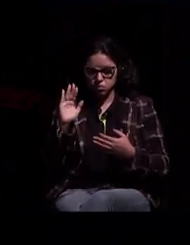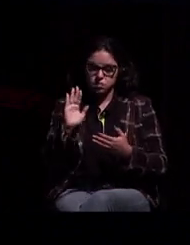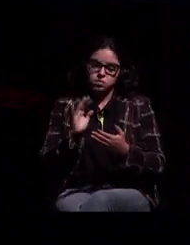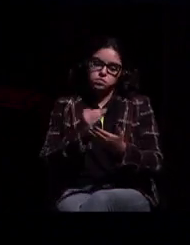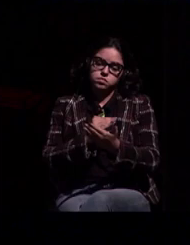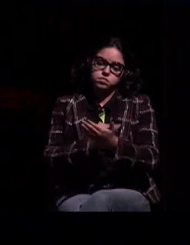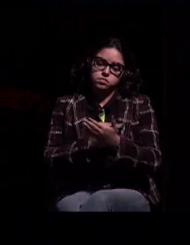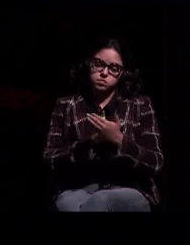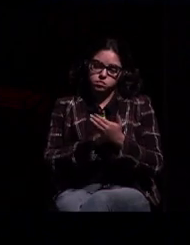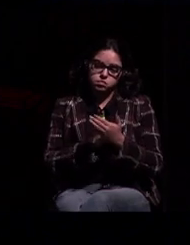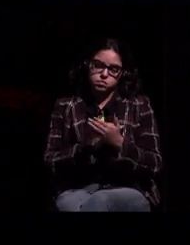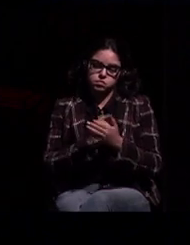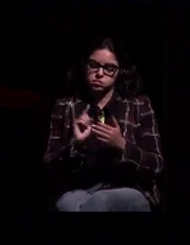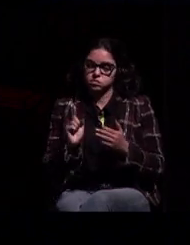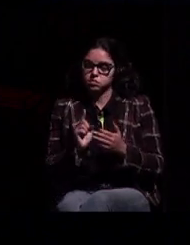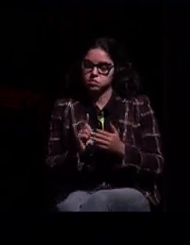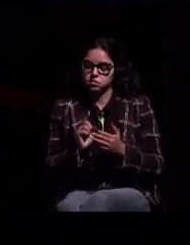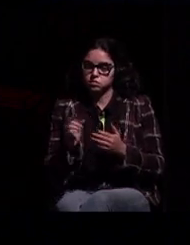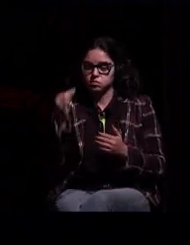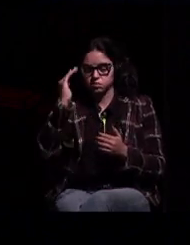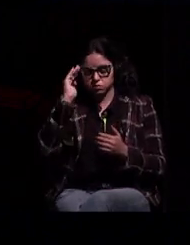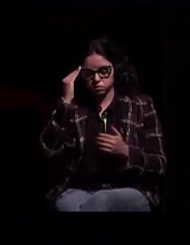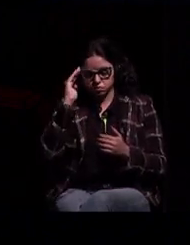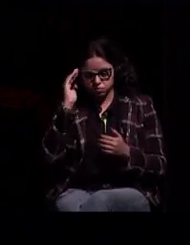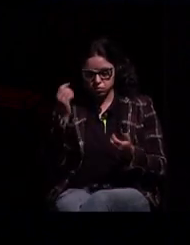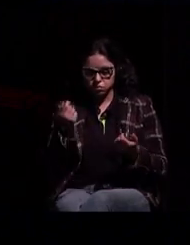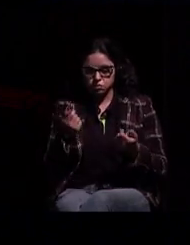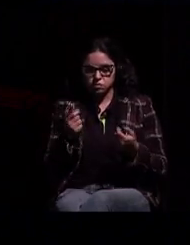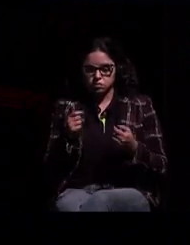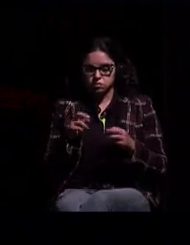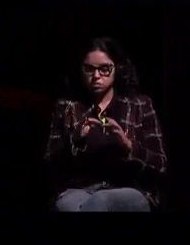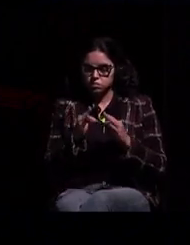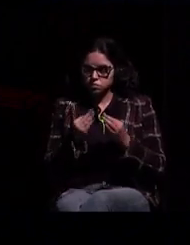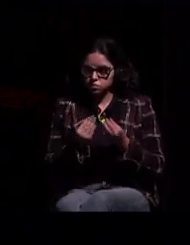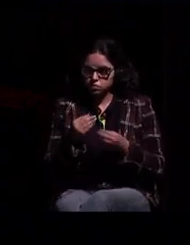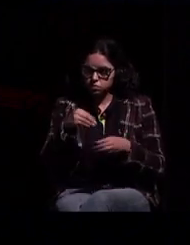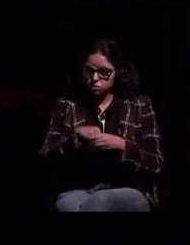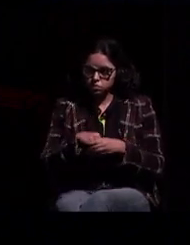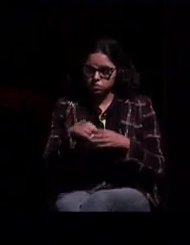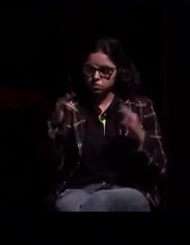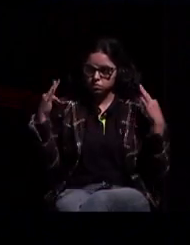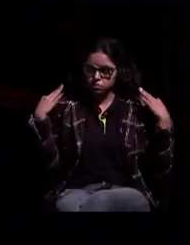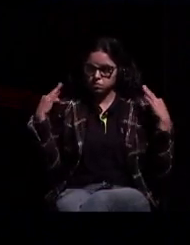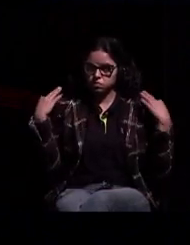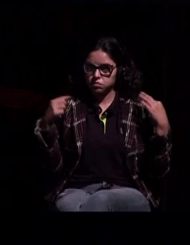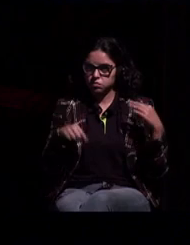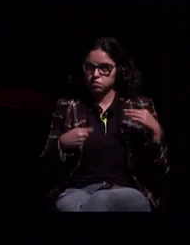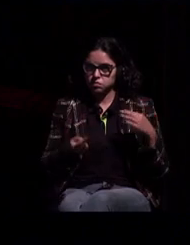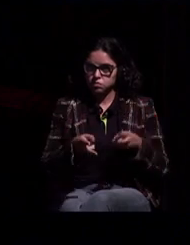the specifics of tourism. Later on, we get ahead and